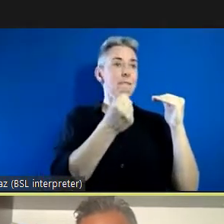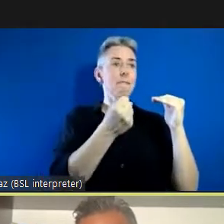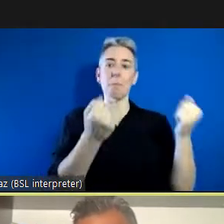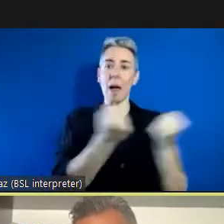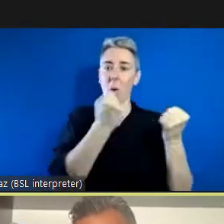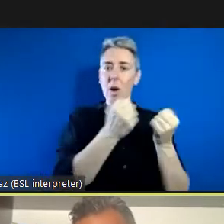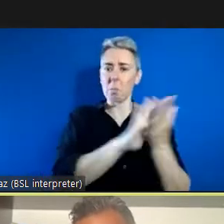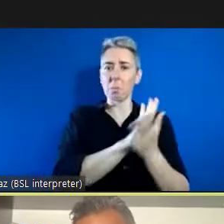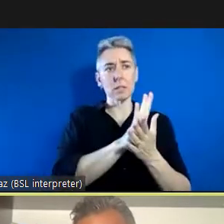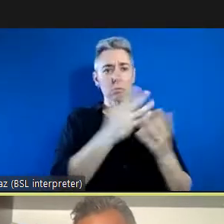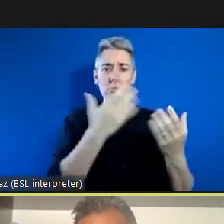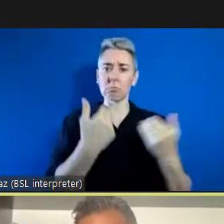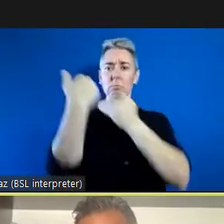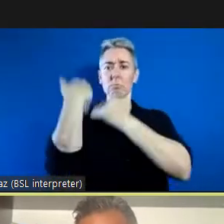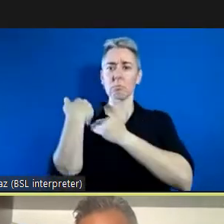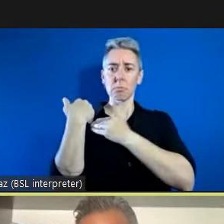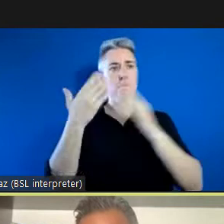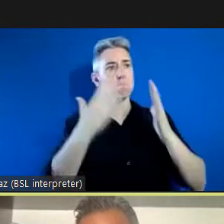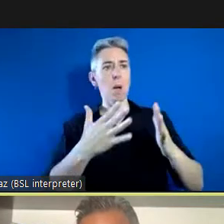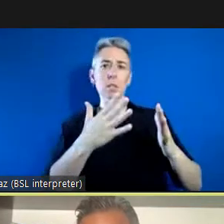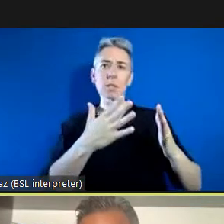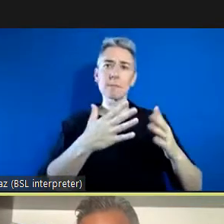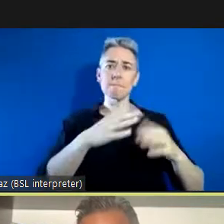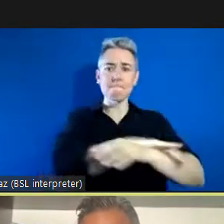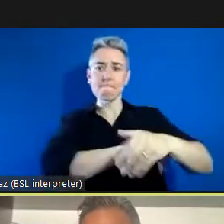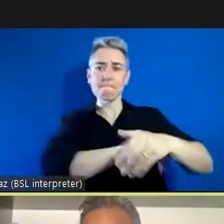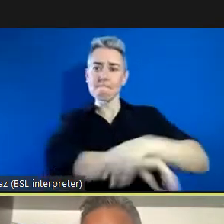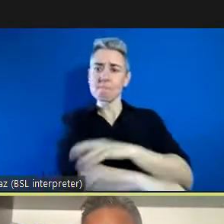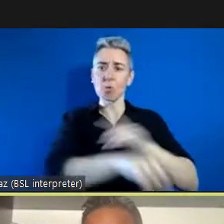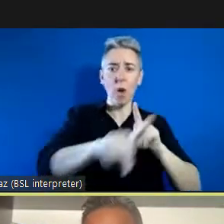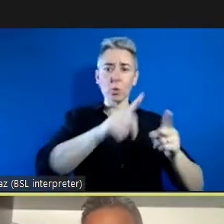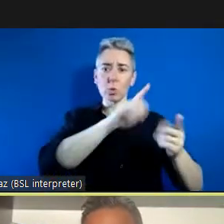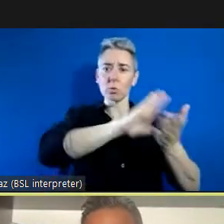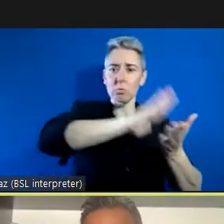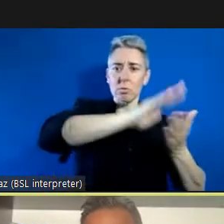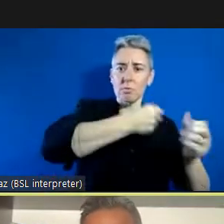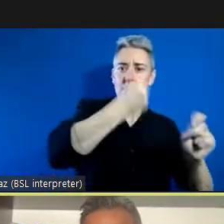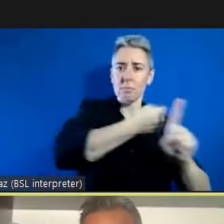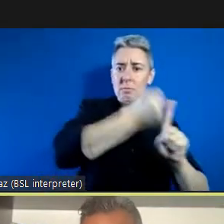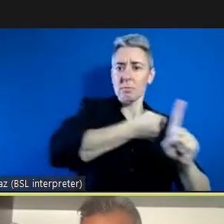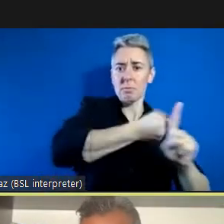and share it with others. But it's deeply understandable why we sometimes choose not to.